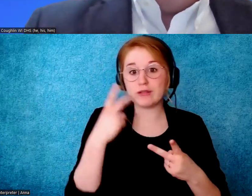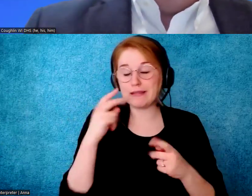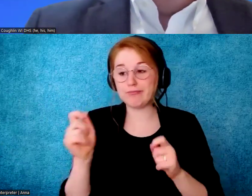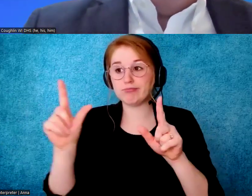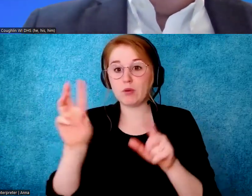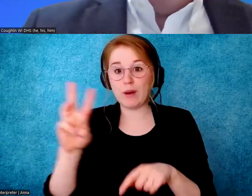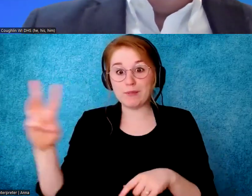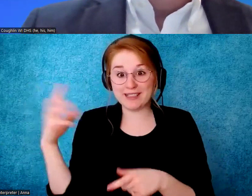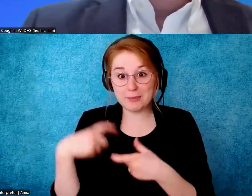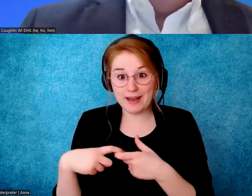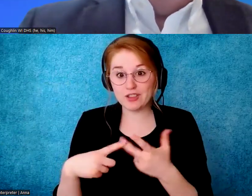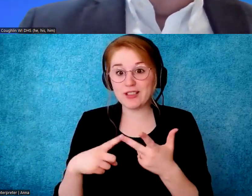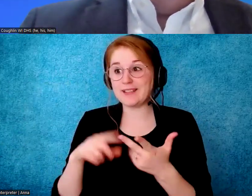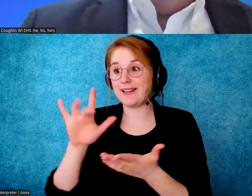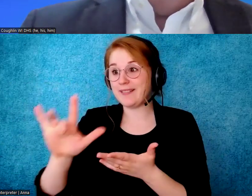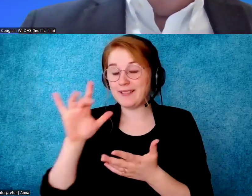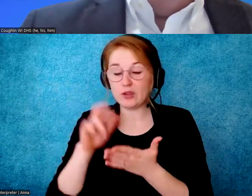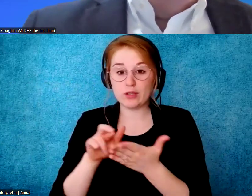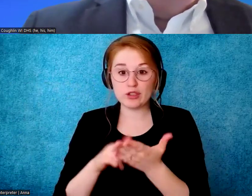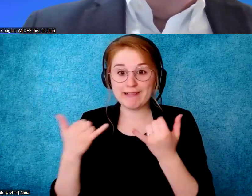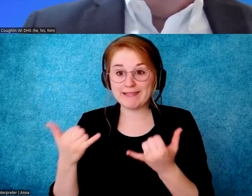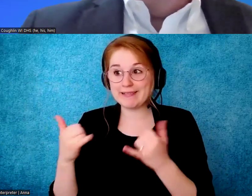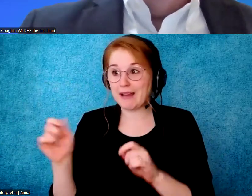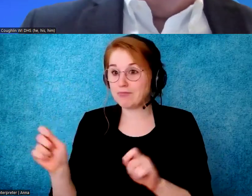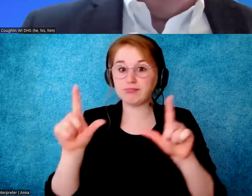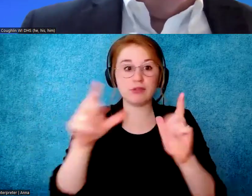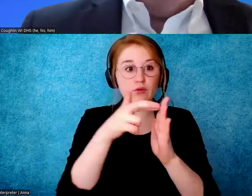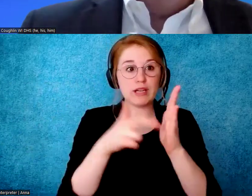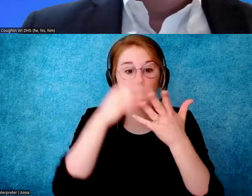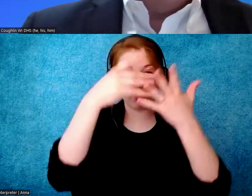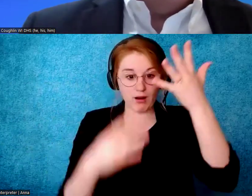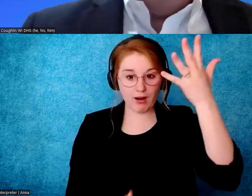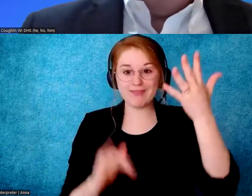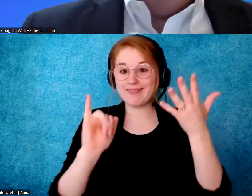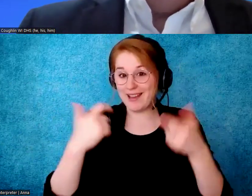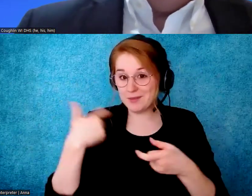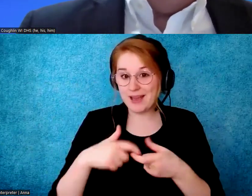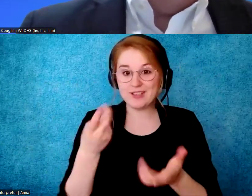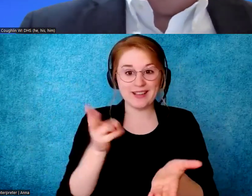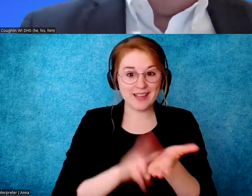they clicked register now, it took them to the registration page, which was in Spanish. They signed up, they started,